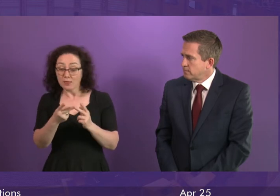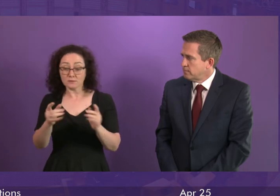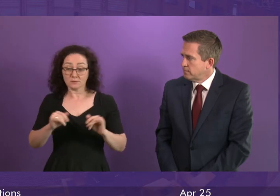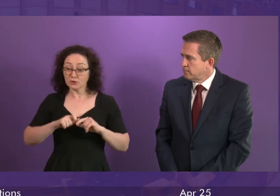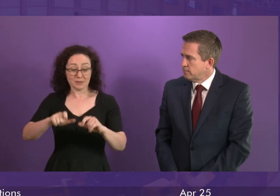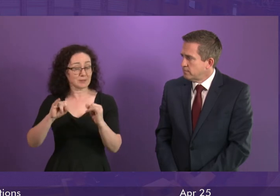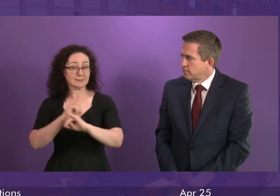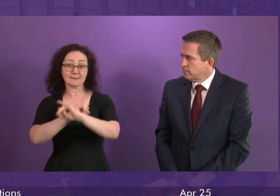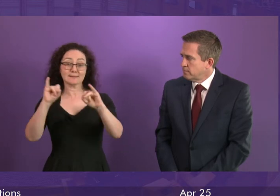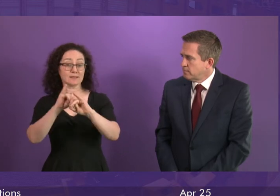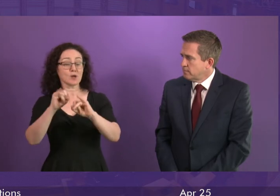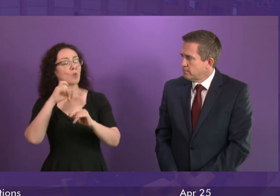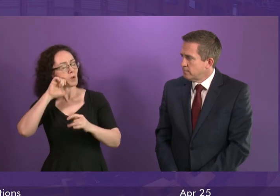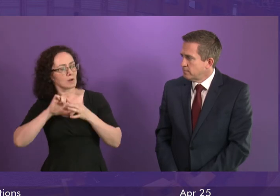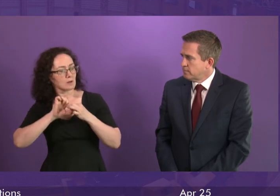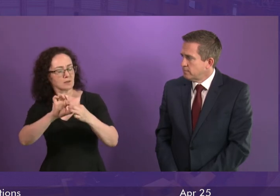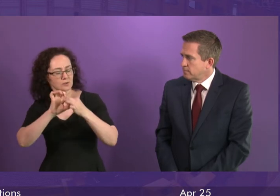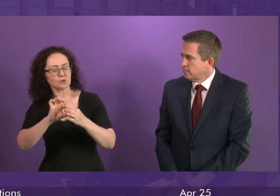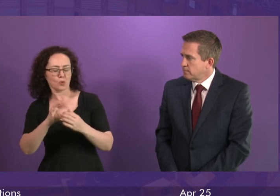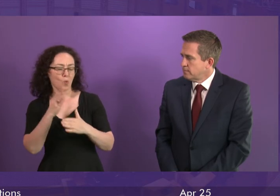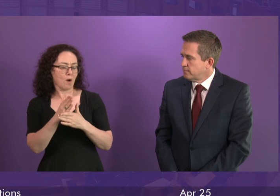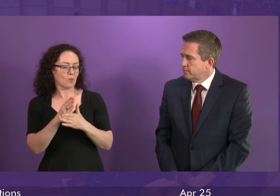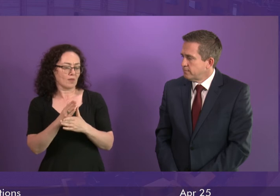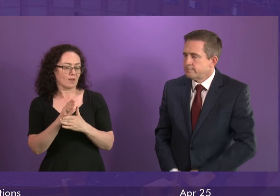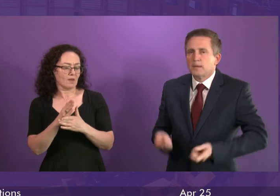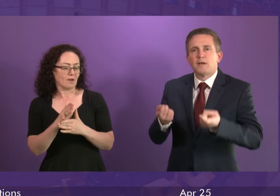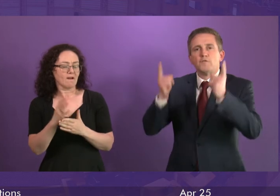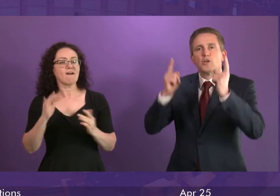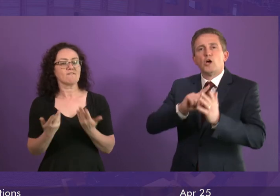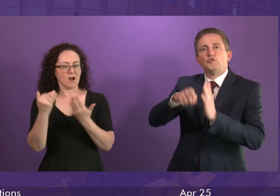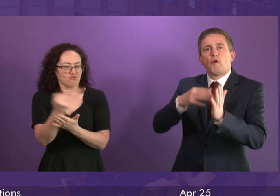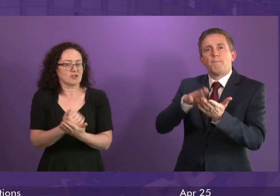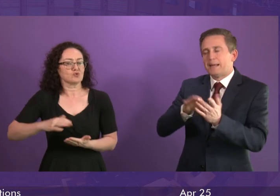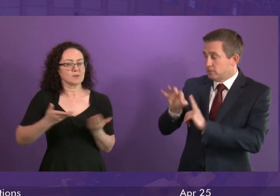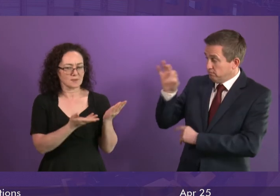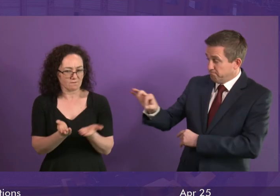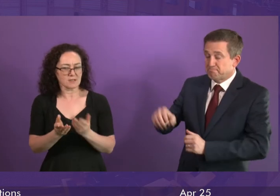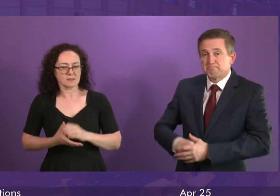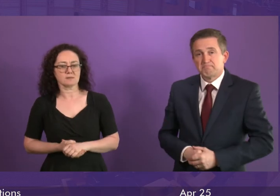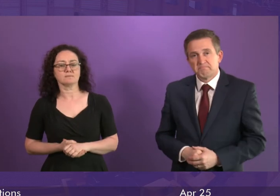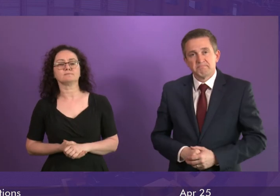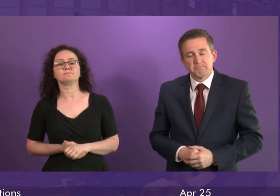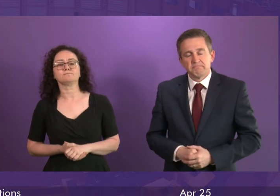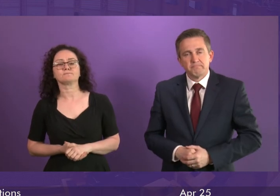so we will continue to liaise closely on them with the Scottish Fire and Rescue Service. Marches (Local Authority Powers) John Mason (Glasgow Shettleston) (SNP):